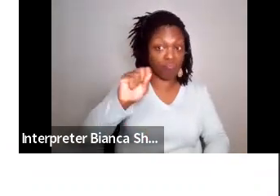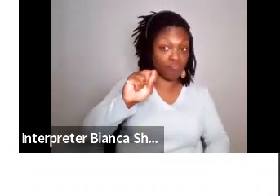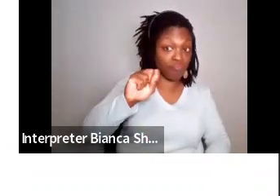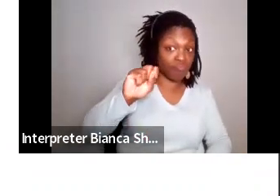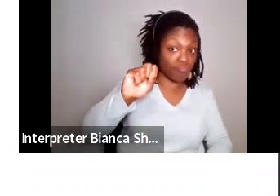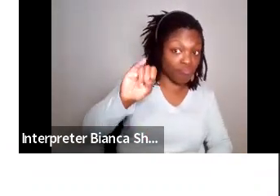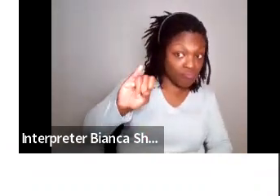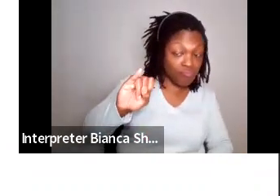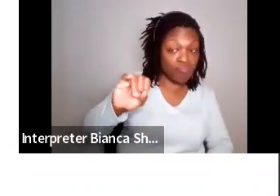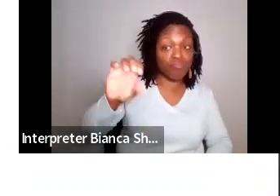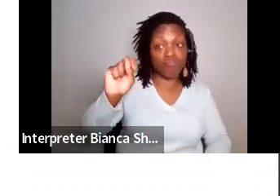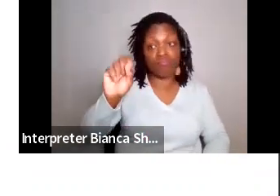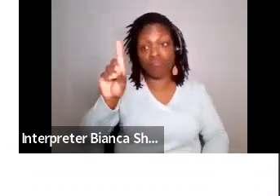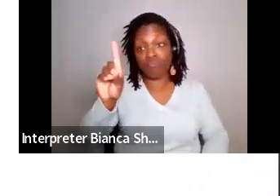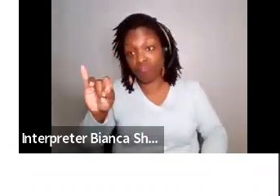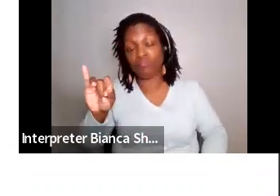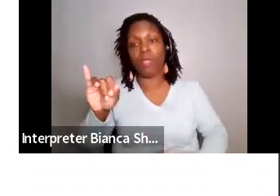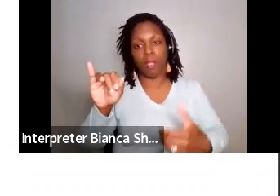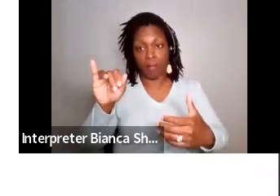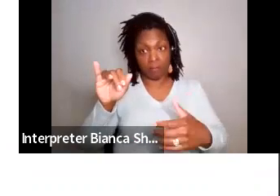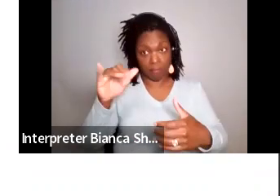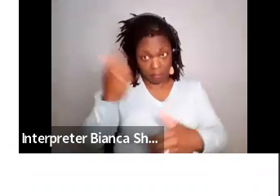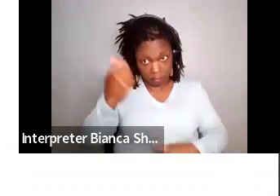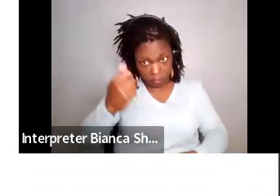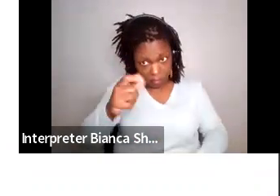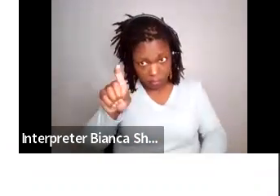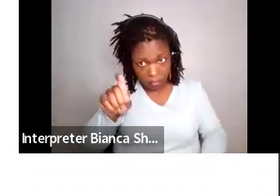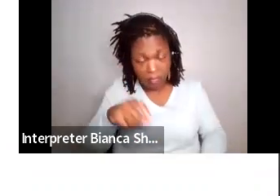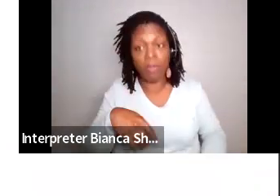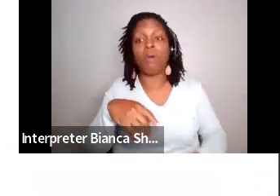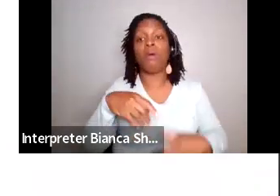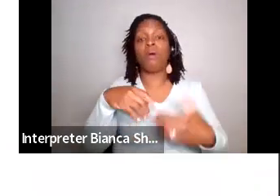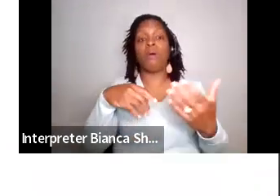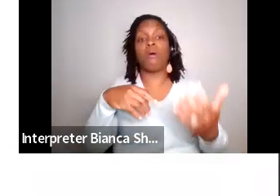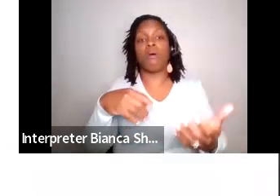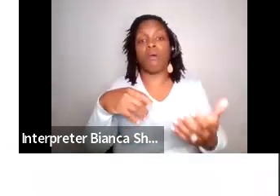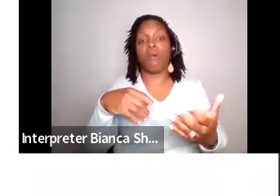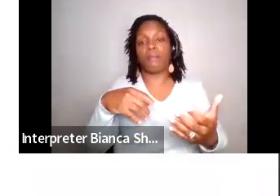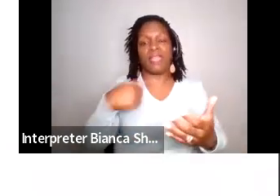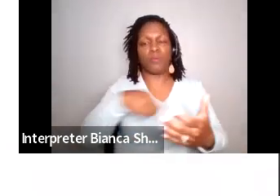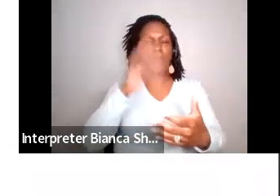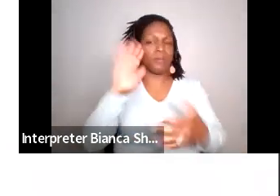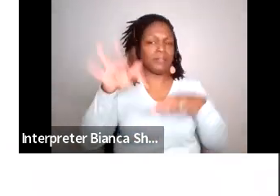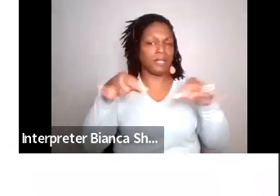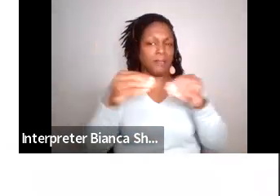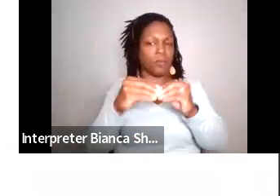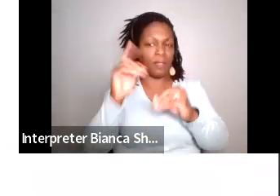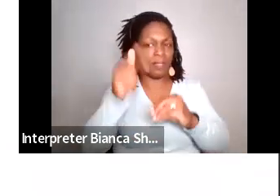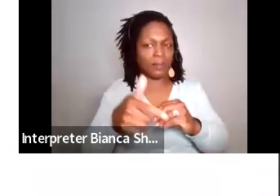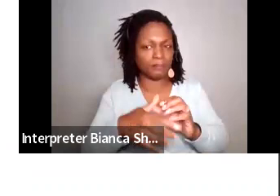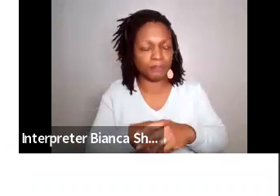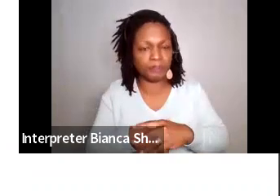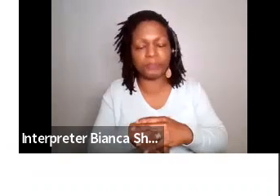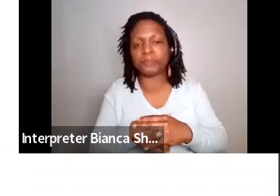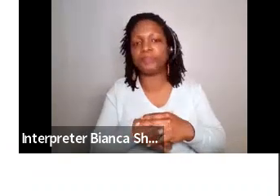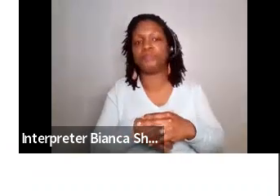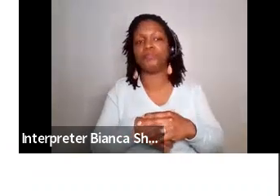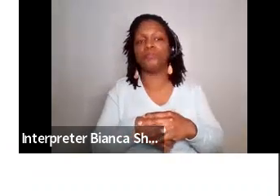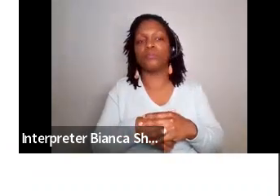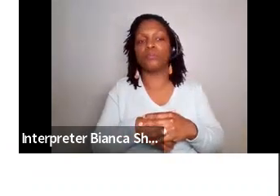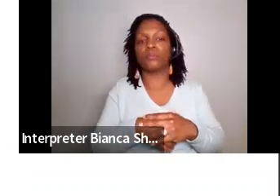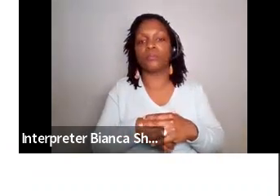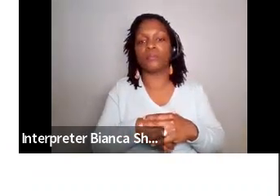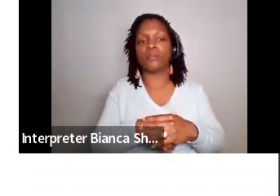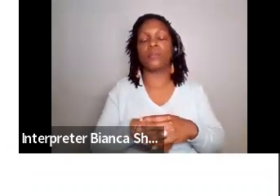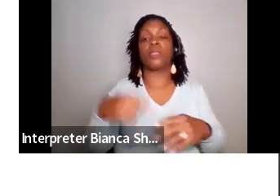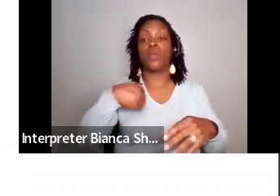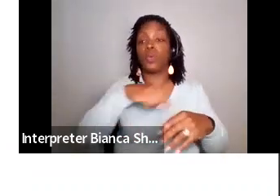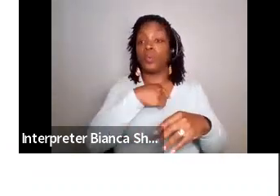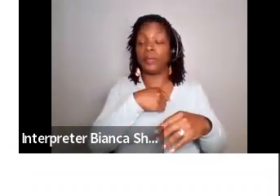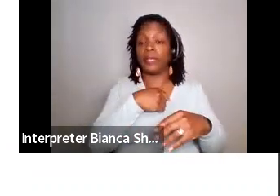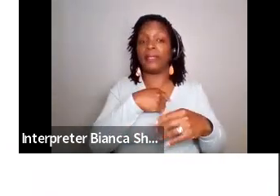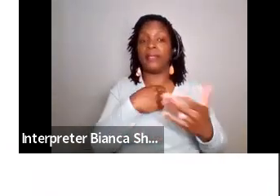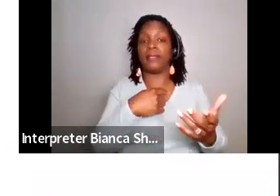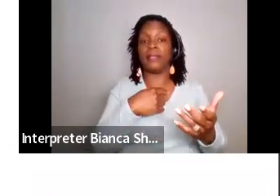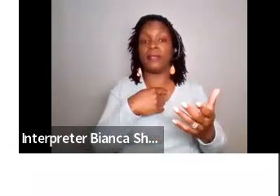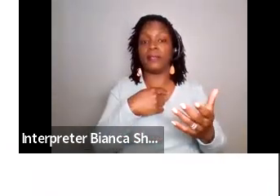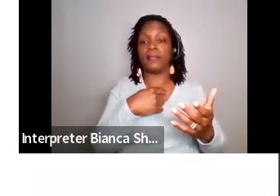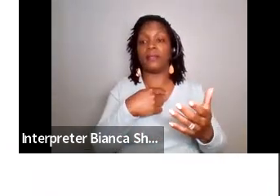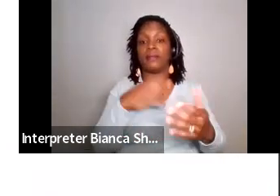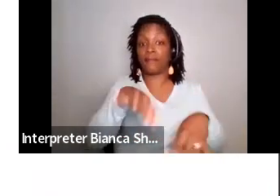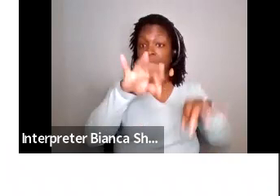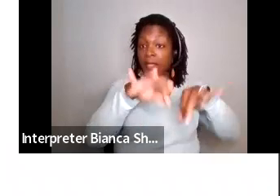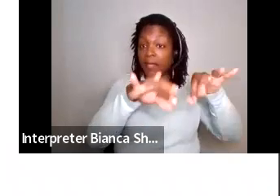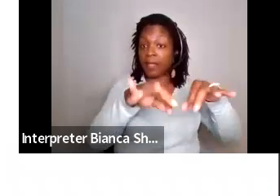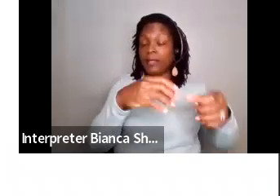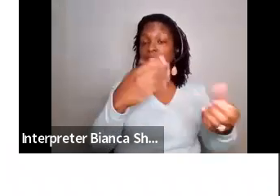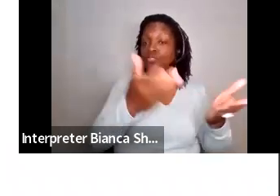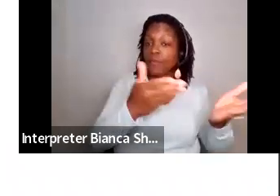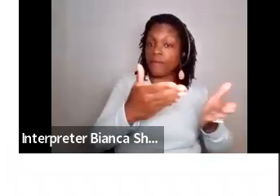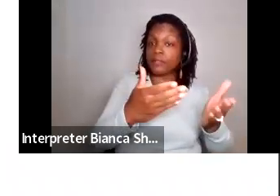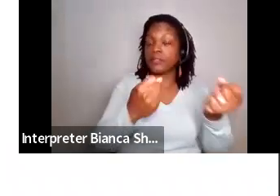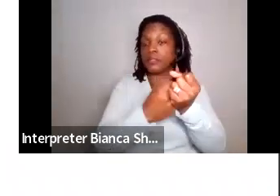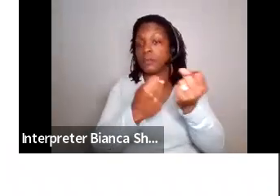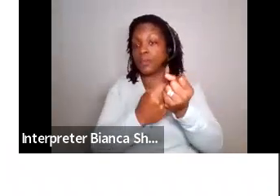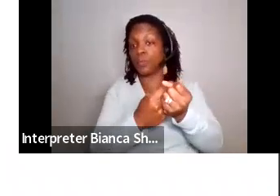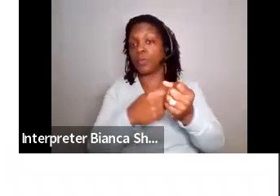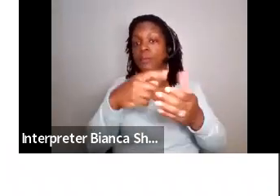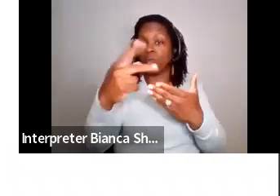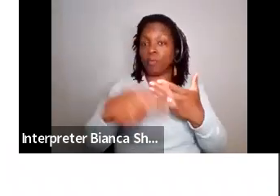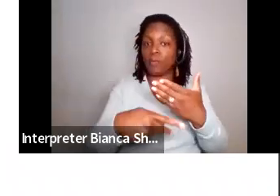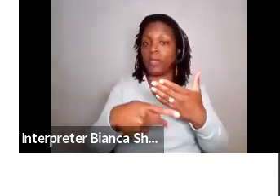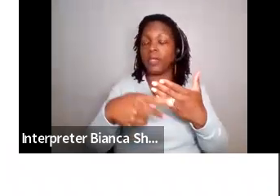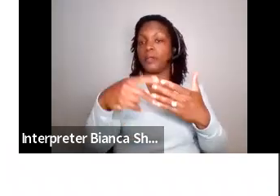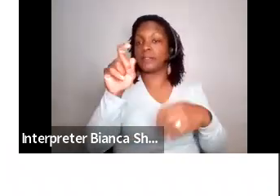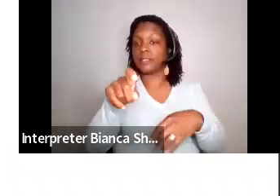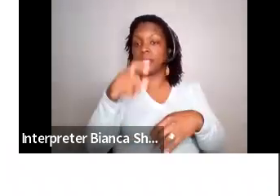Ssi verified other benefits as well and we'll touch upon those as we could change you with this oneish presentation we identify and connect with services or other support programs needed to overcome barriers to